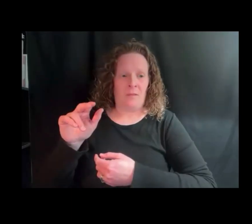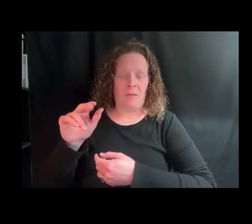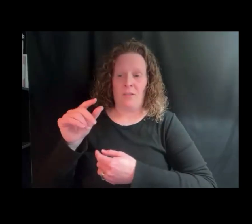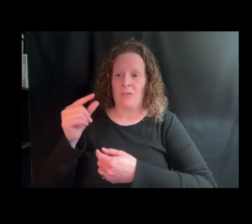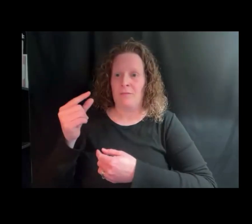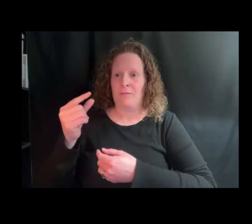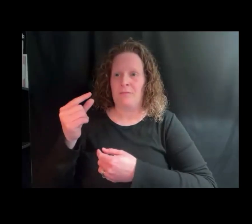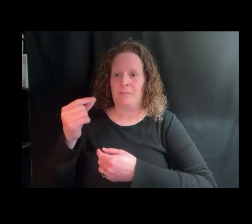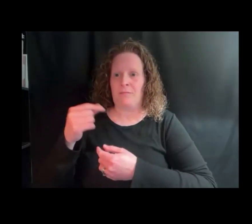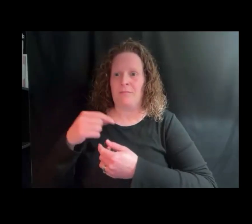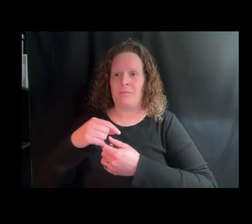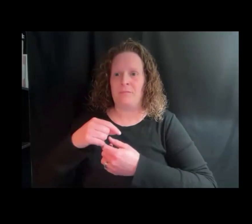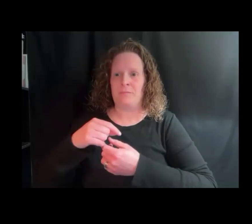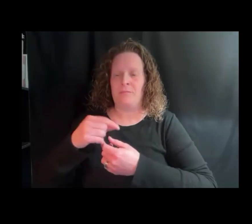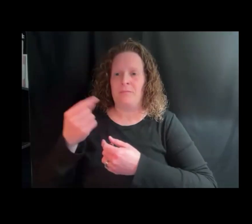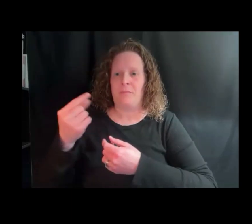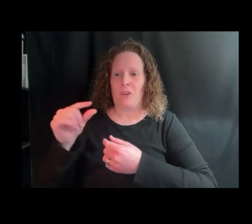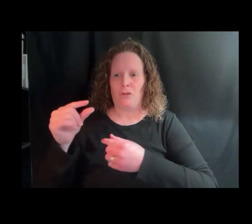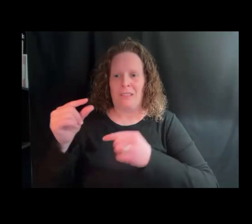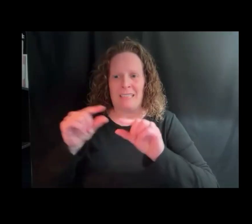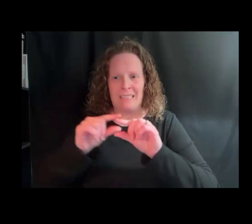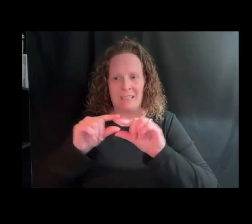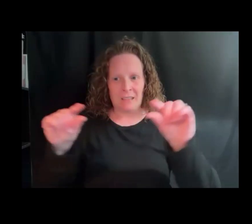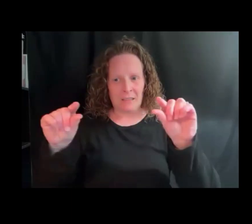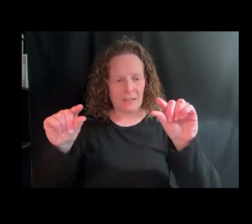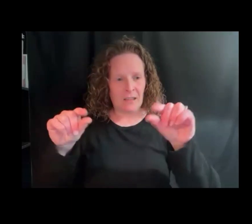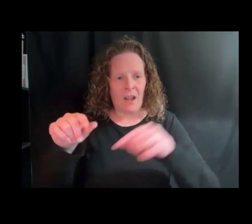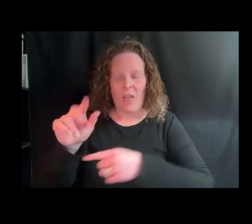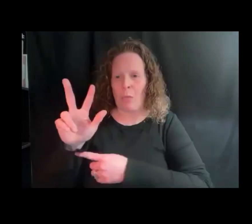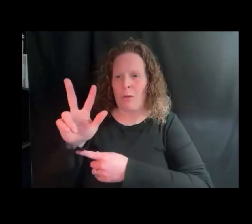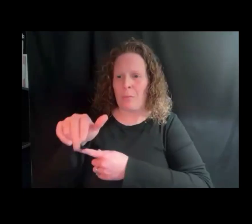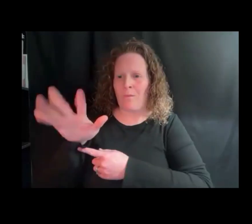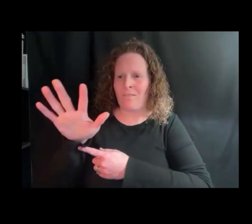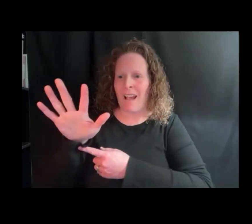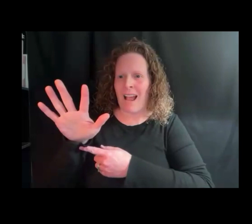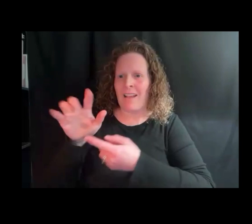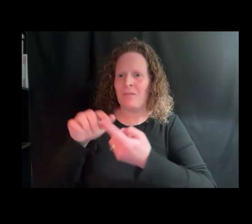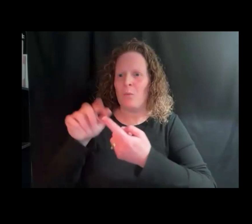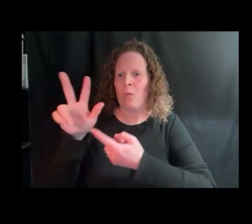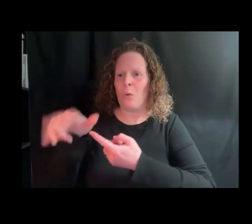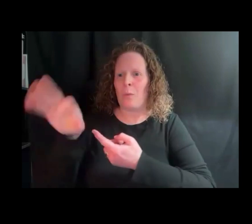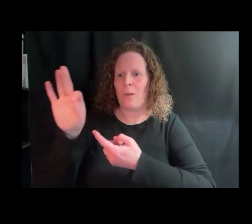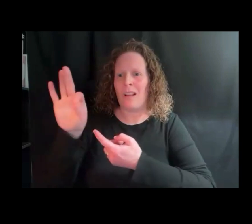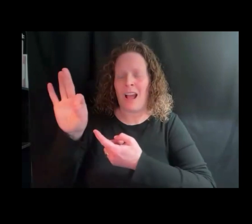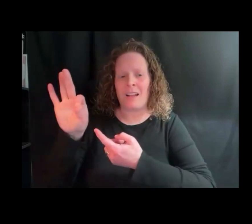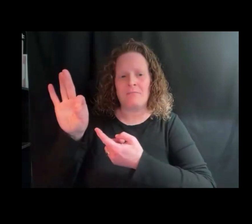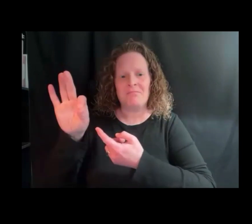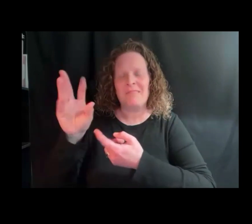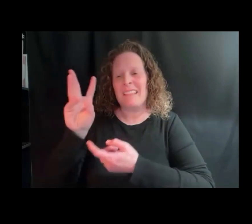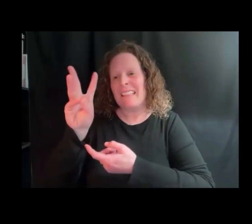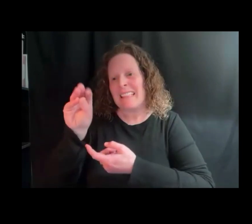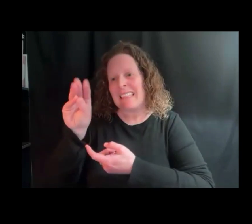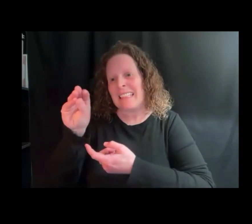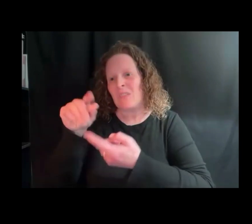marginally sufficient. So moving up to 3.5 to 3.9 you